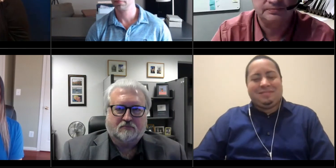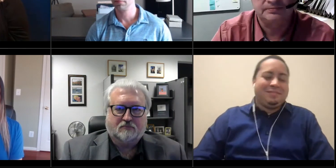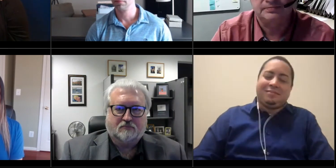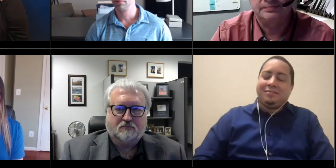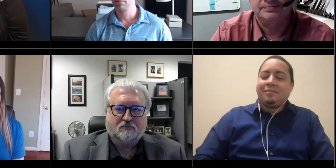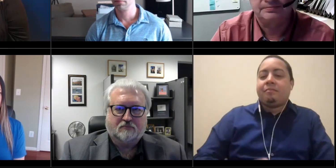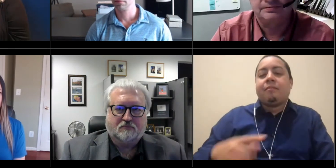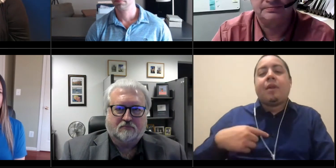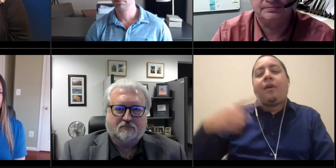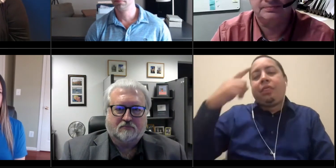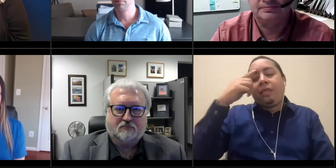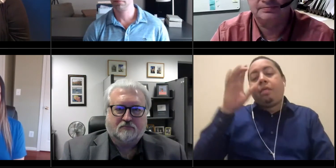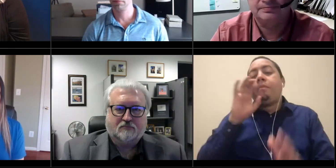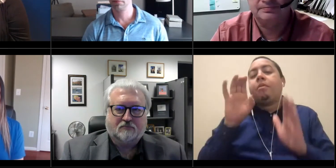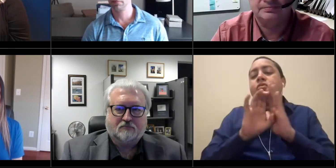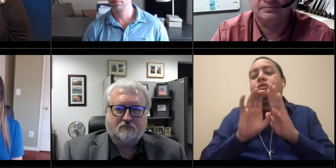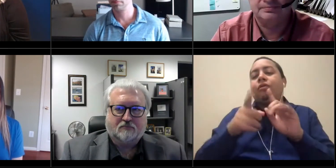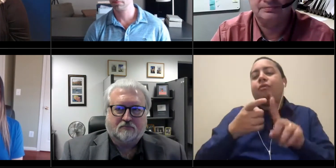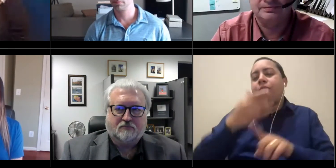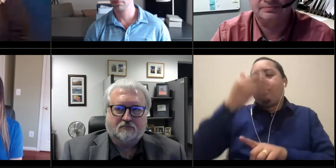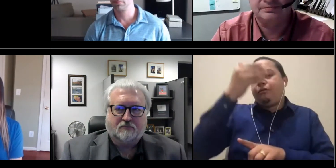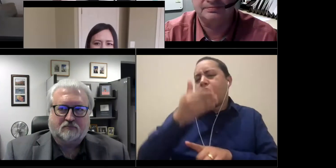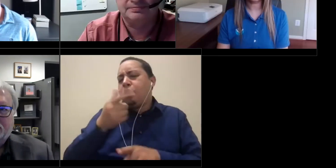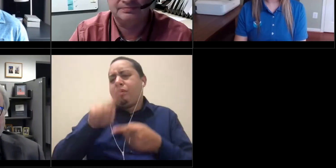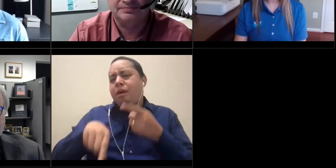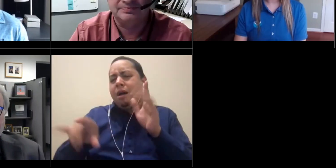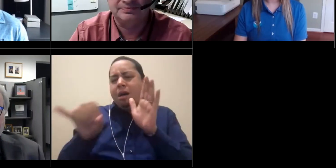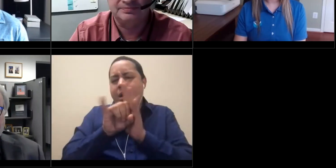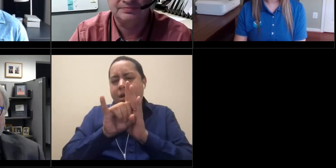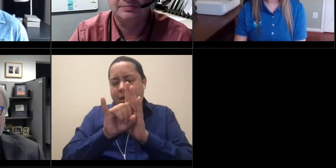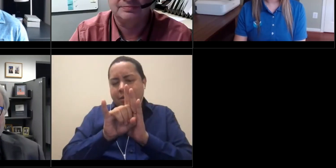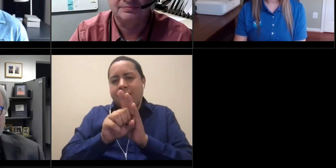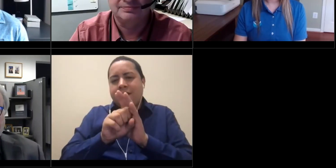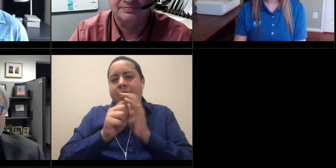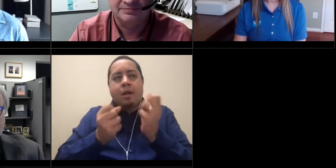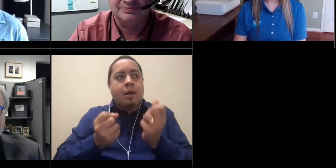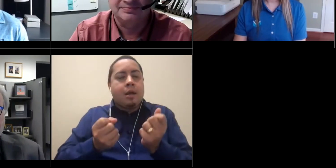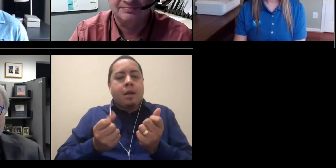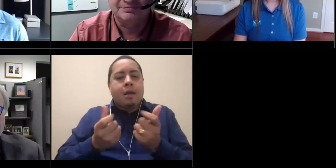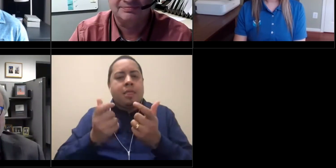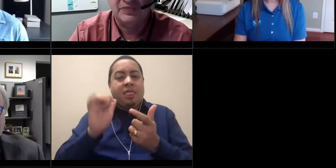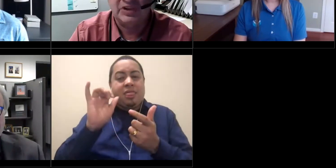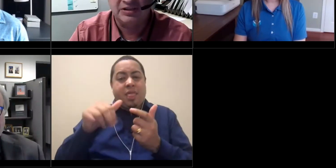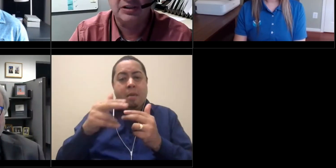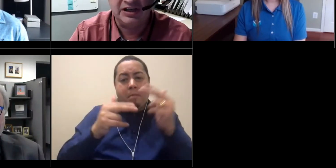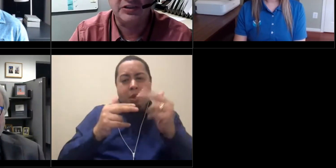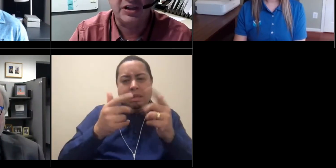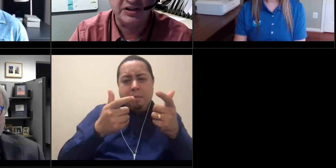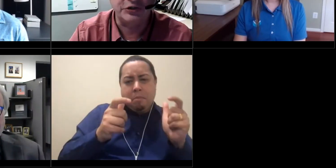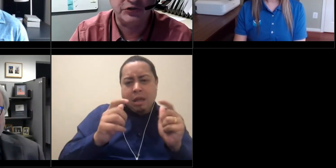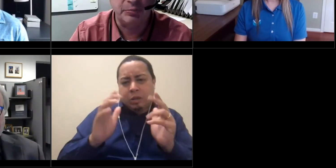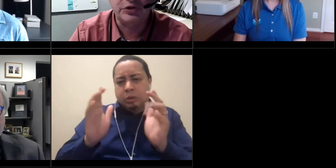from the front, it doesn't, you can't tell exactly how much of how big the building is. Yeah, it's on the other side,